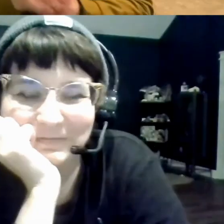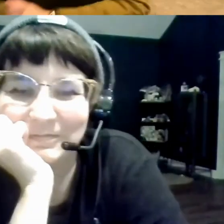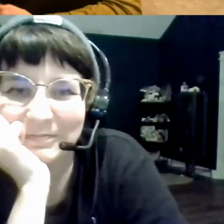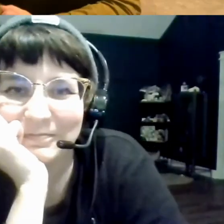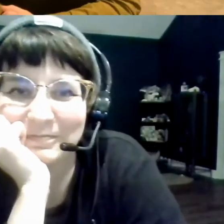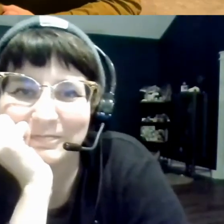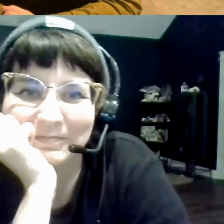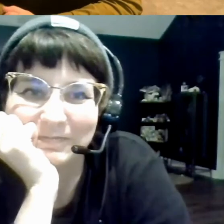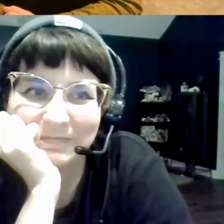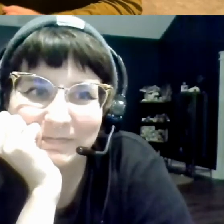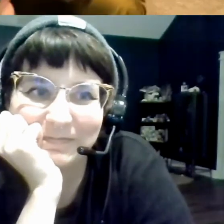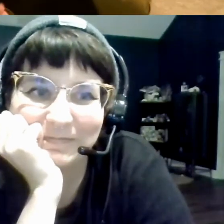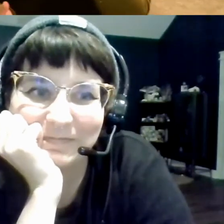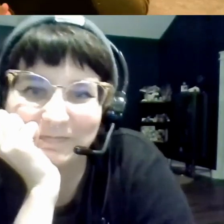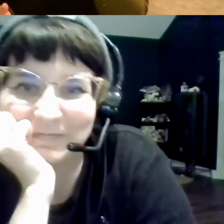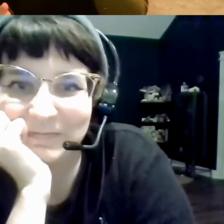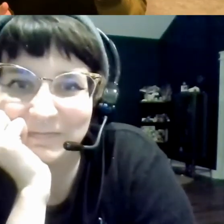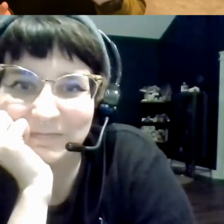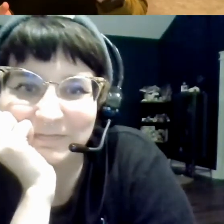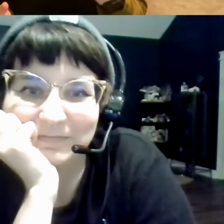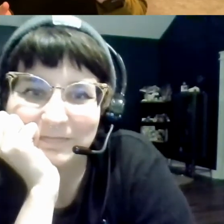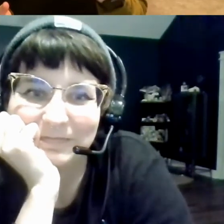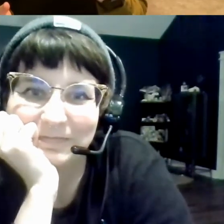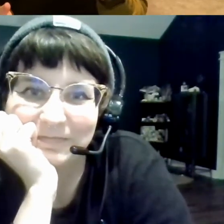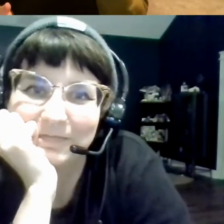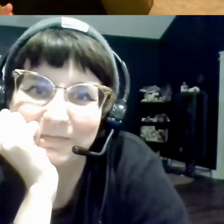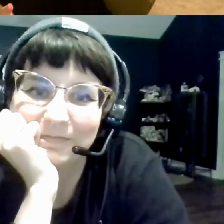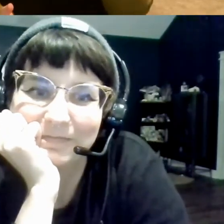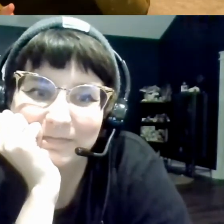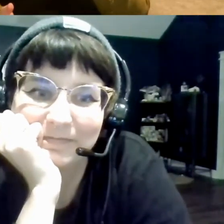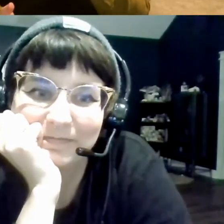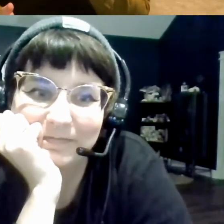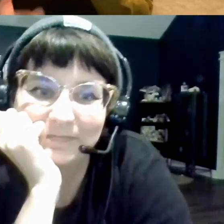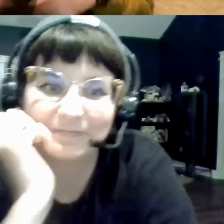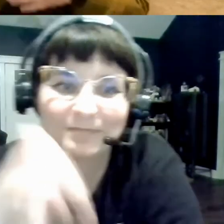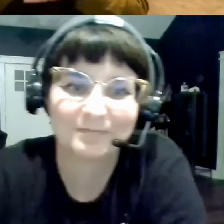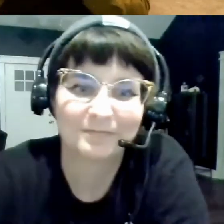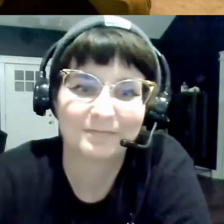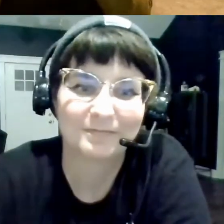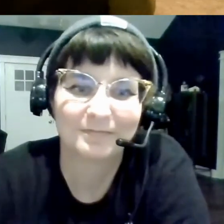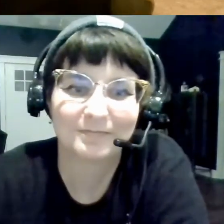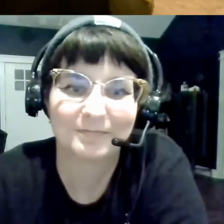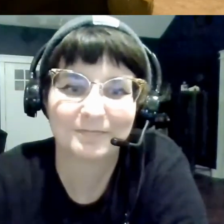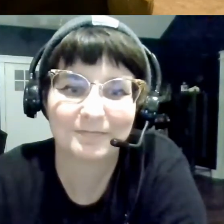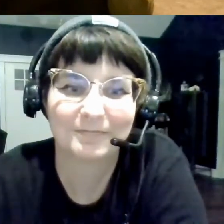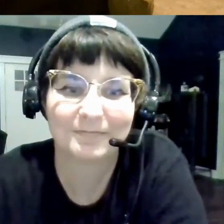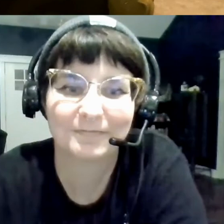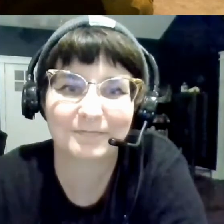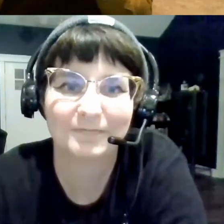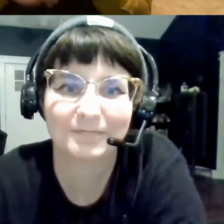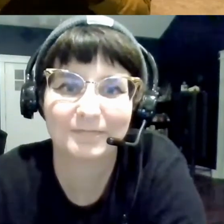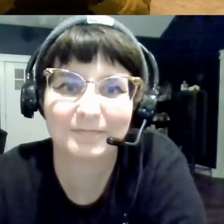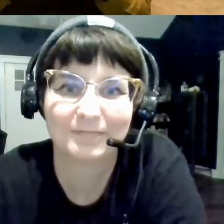So thank you both for really sharing so much stuff in this time when it's already really, really tough